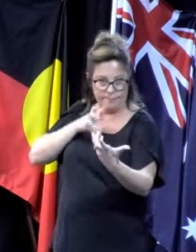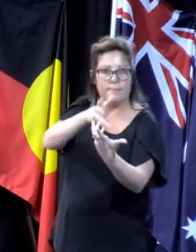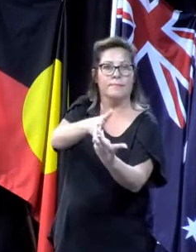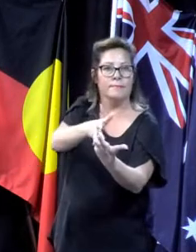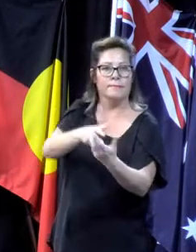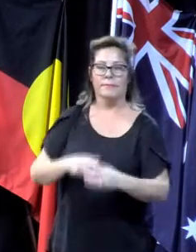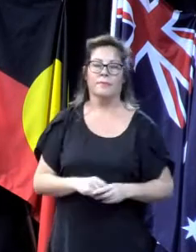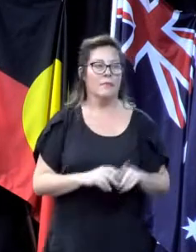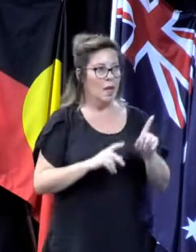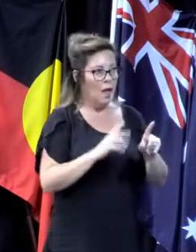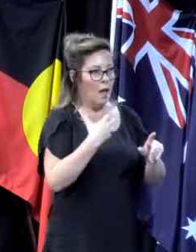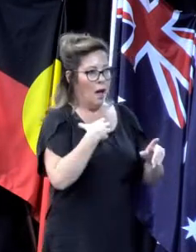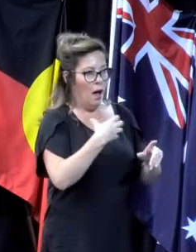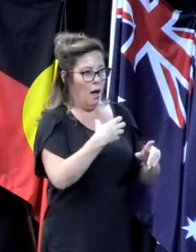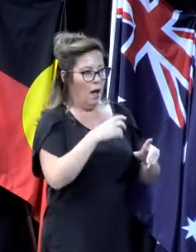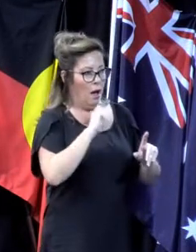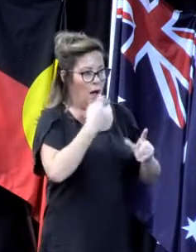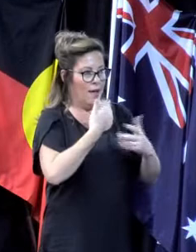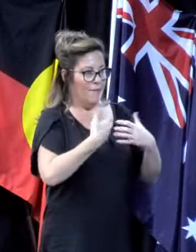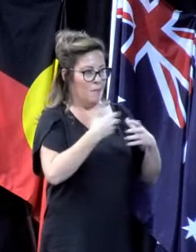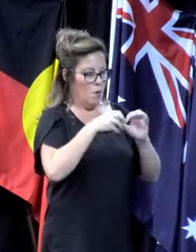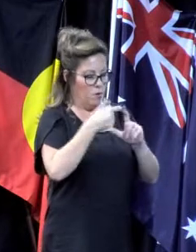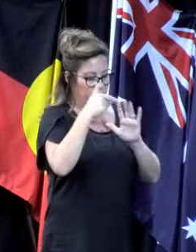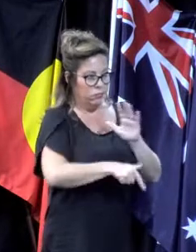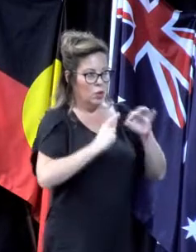I will get to that in a moment, but I want to ask each of you